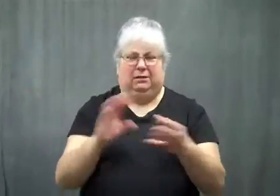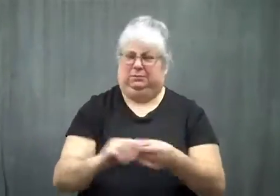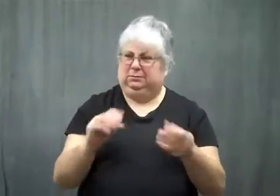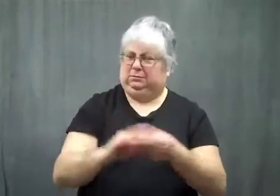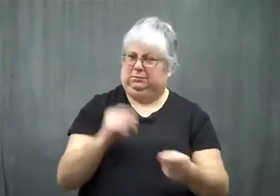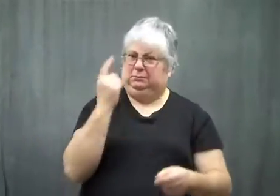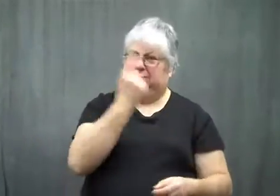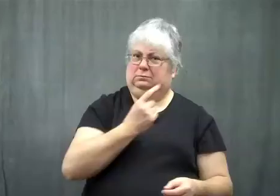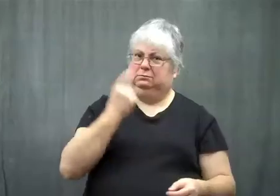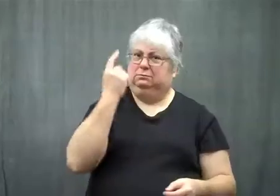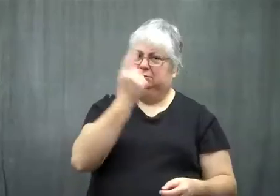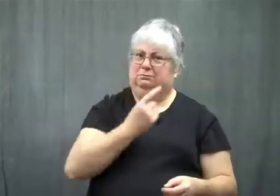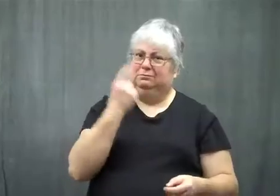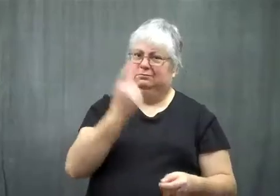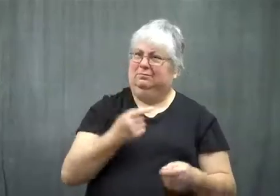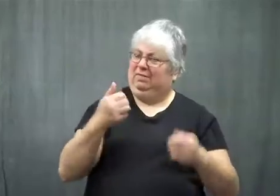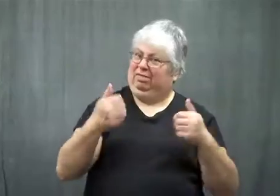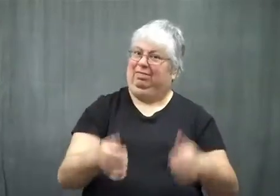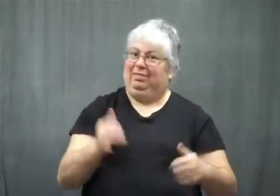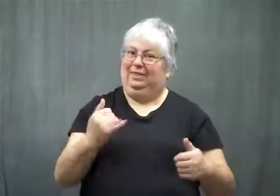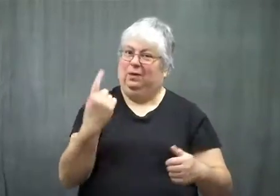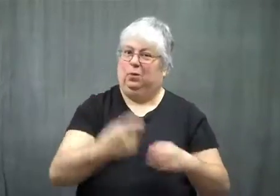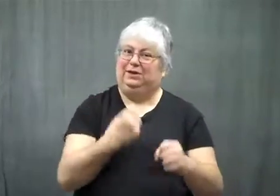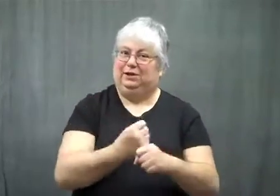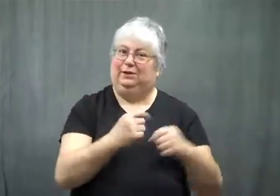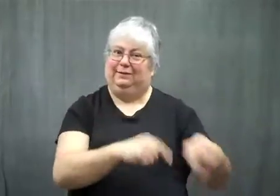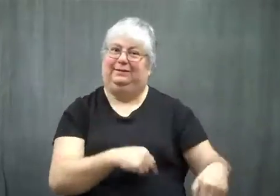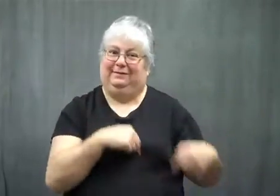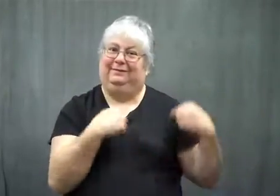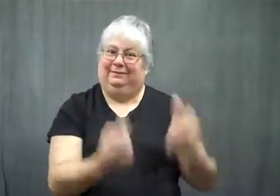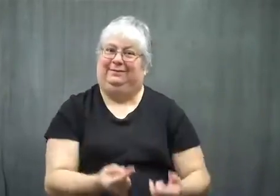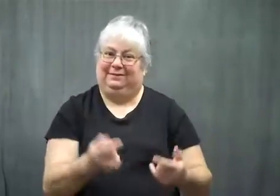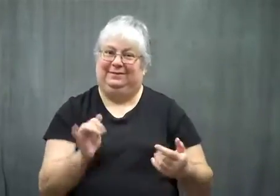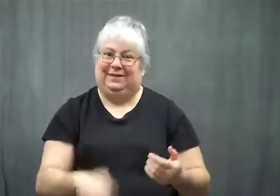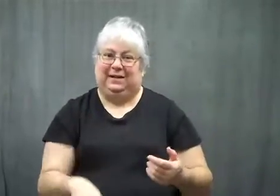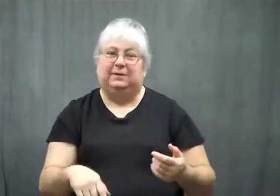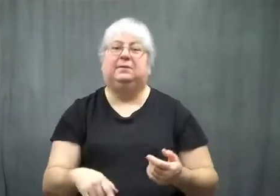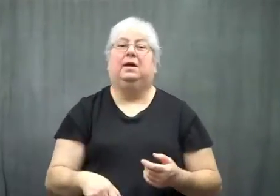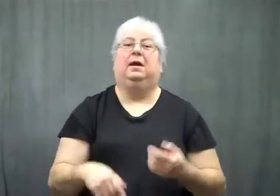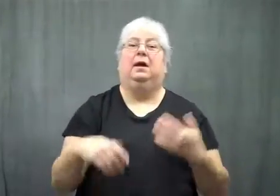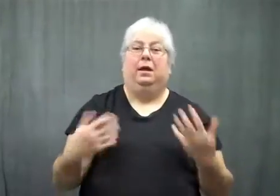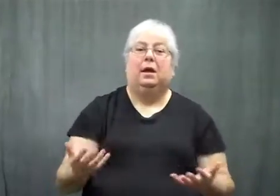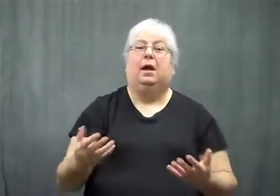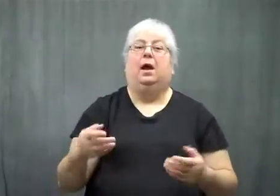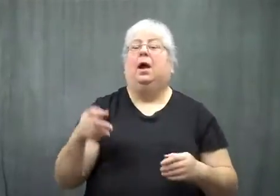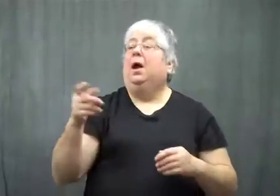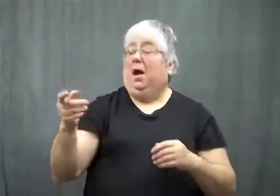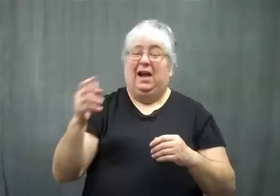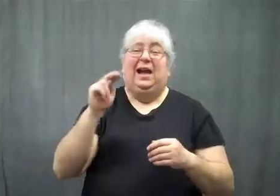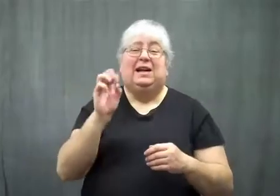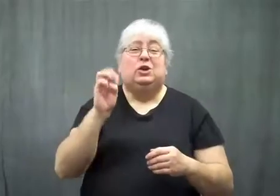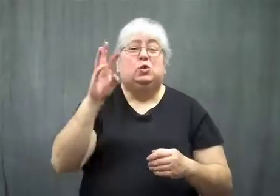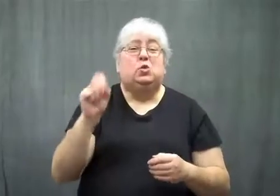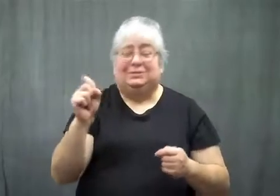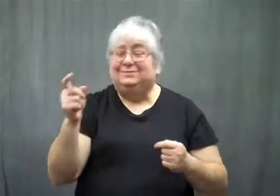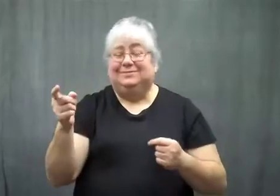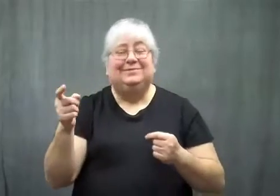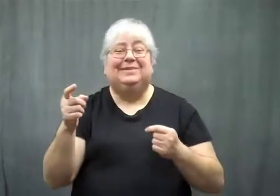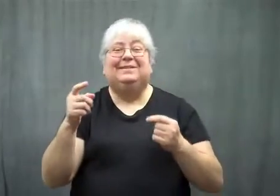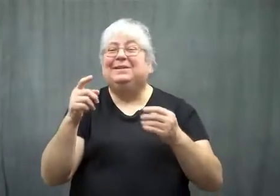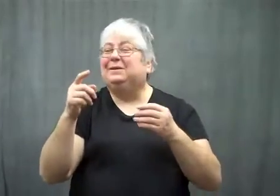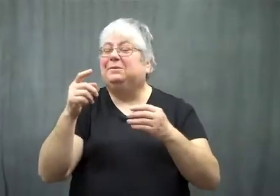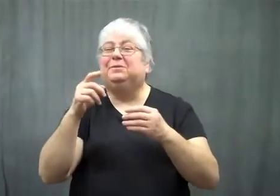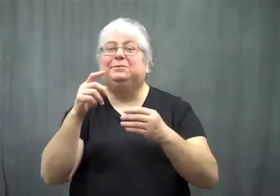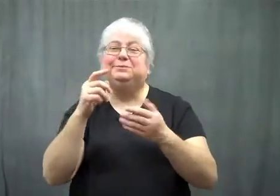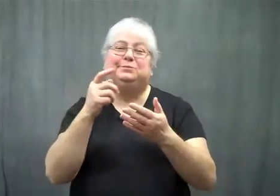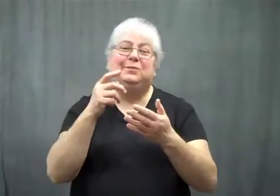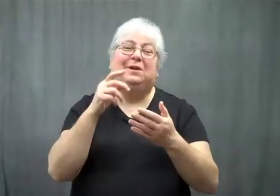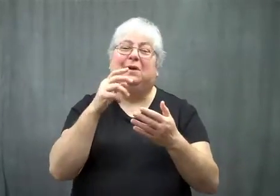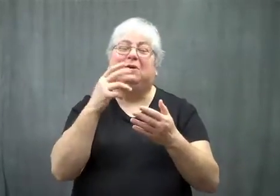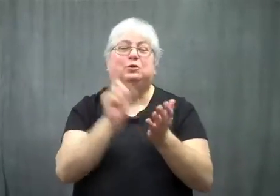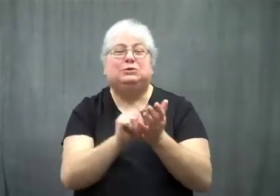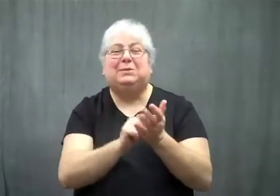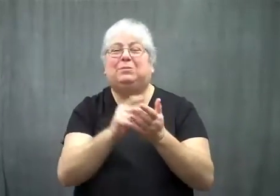The things he said over the past year caused some to wonder about his mental condition.